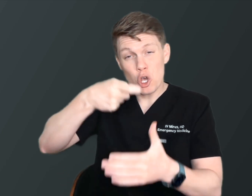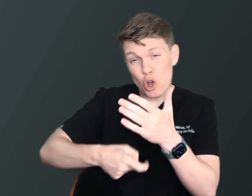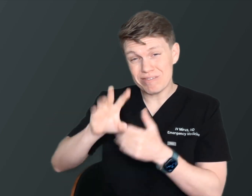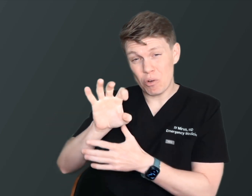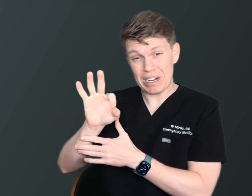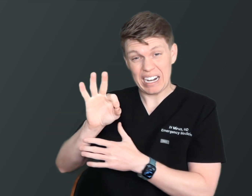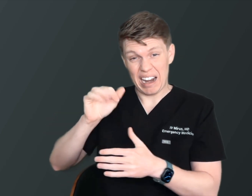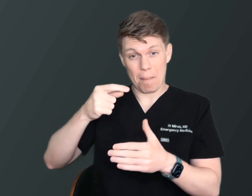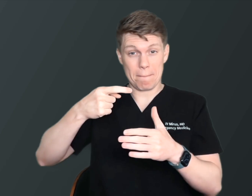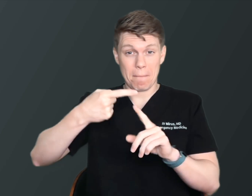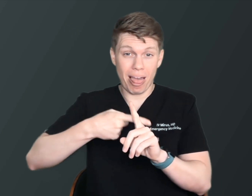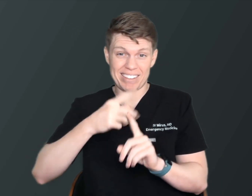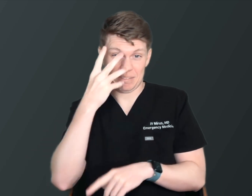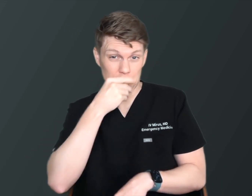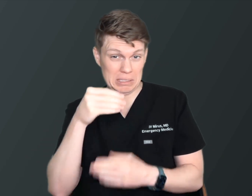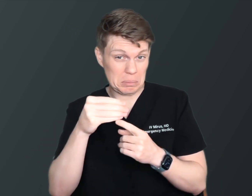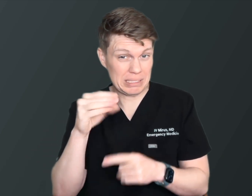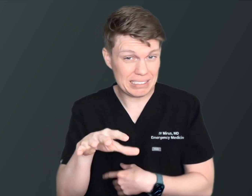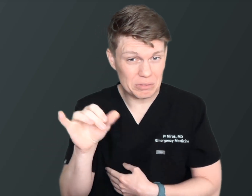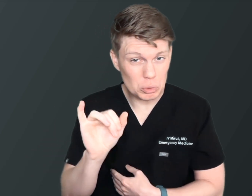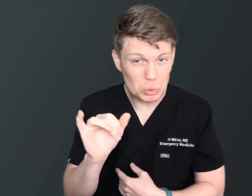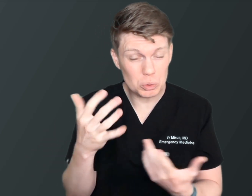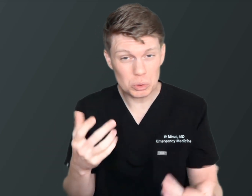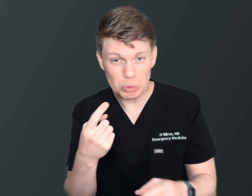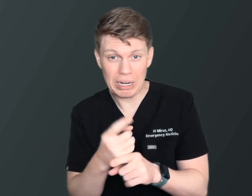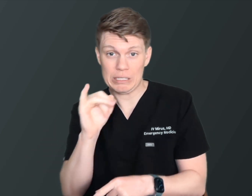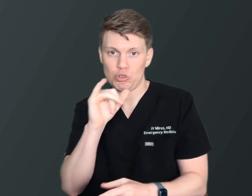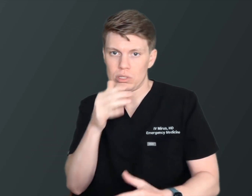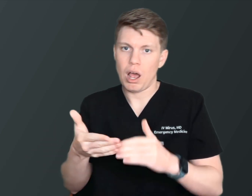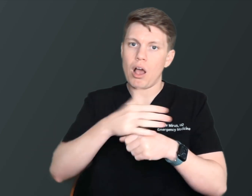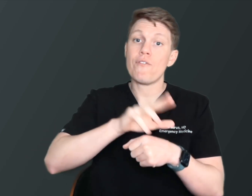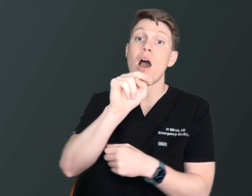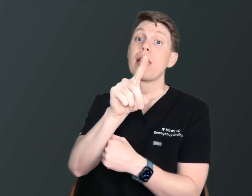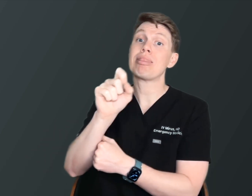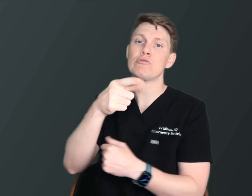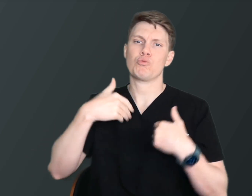It costs $499 a month, so it’s pretty pricey. Insurance doesn’t cover it